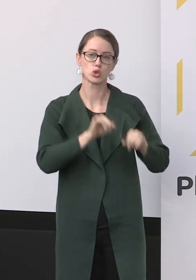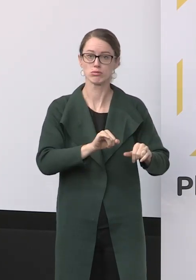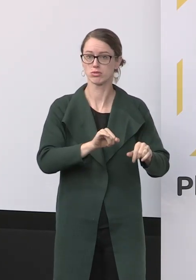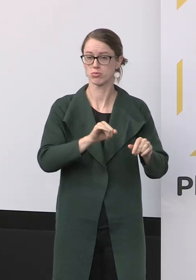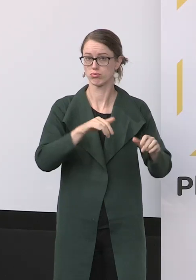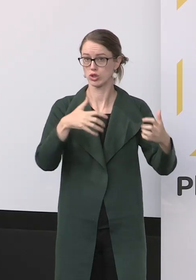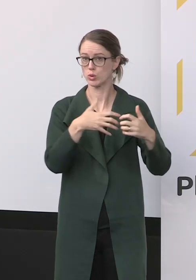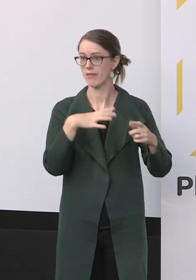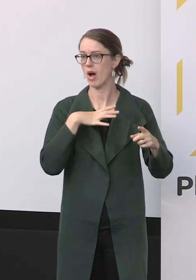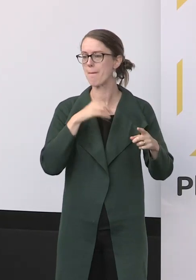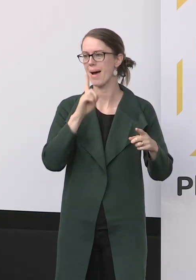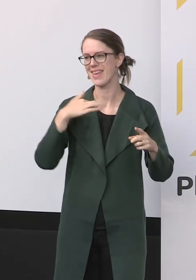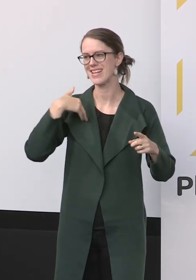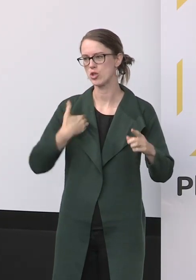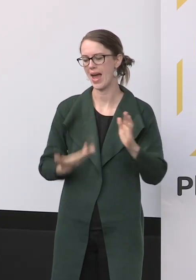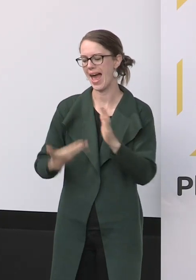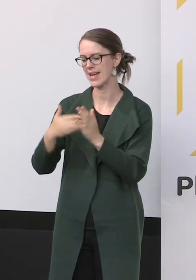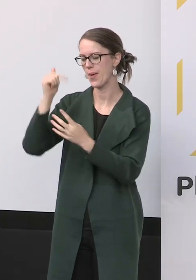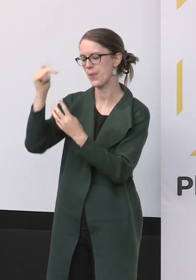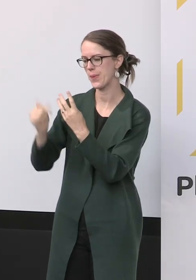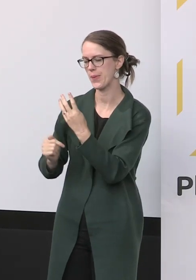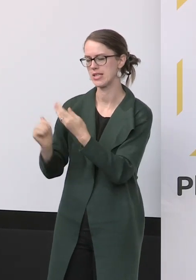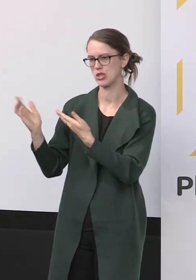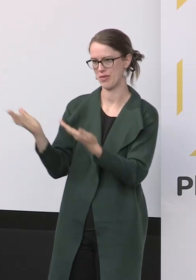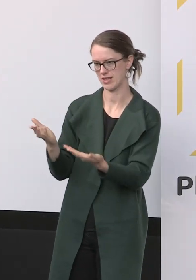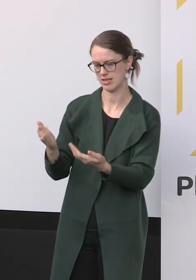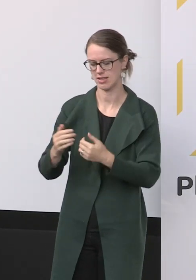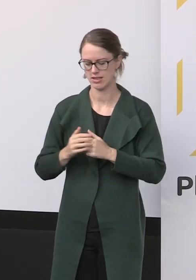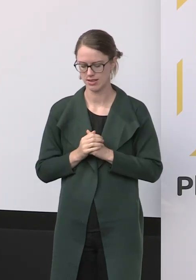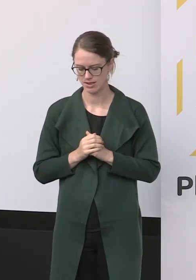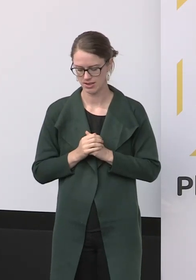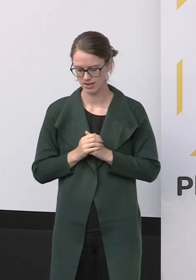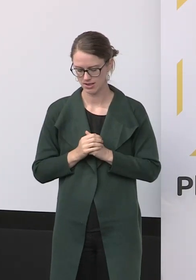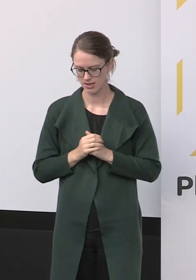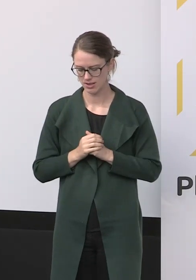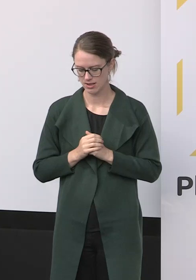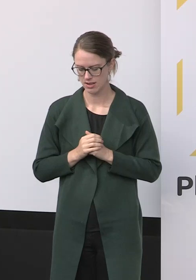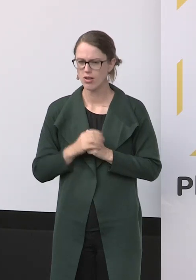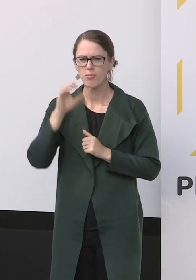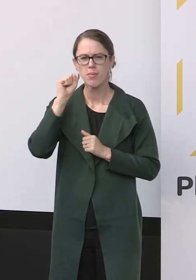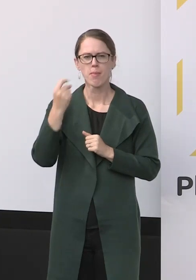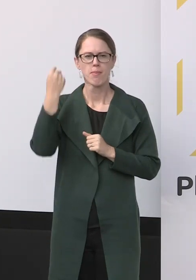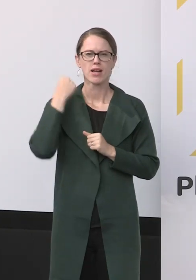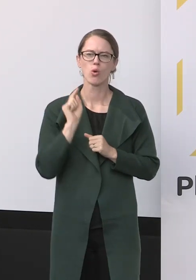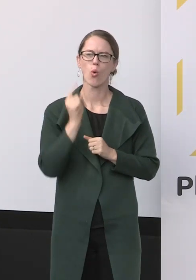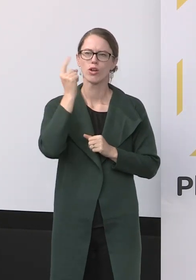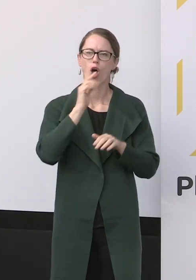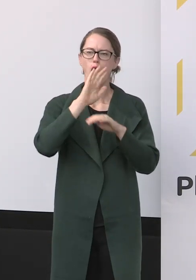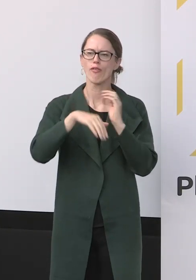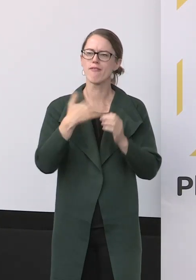accommodation block is appropriate, that's fine. But it's really the ability to stand up all those services